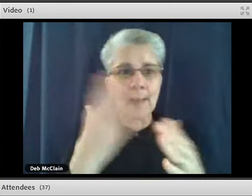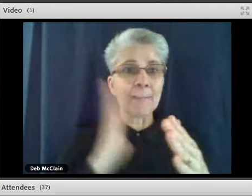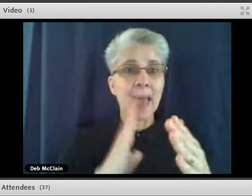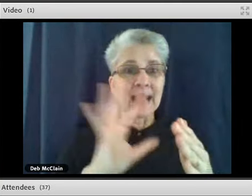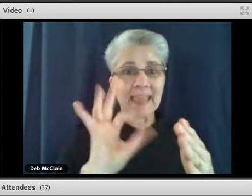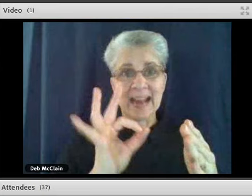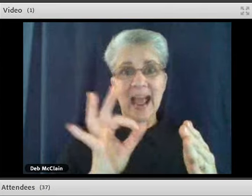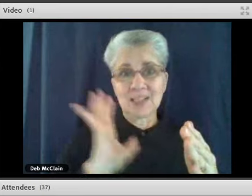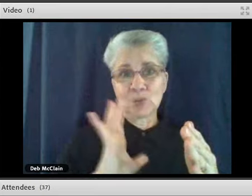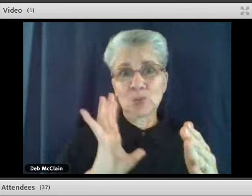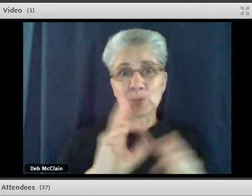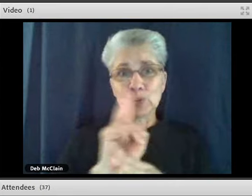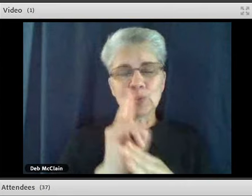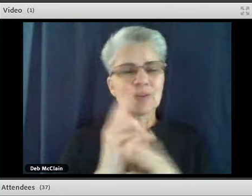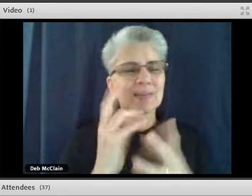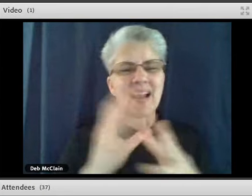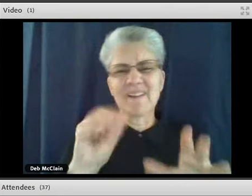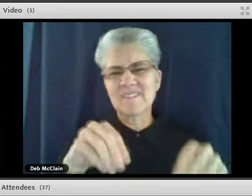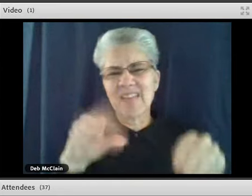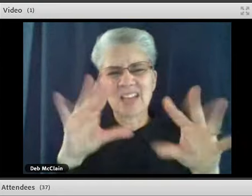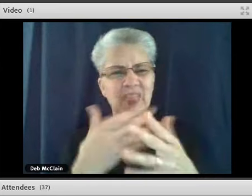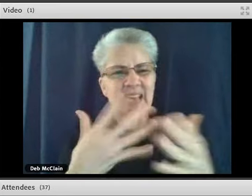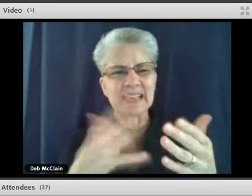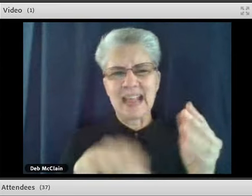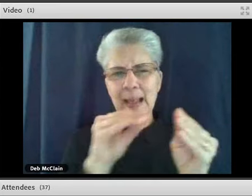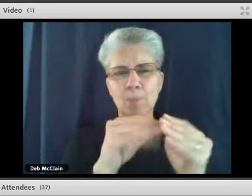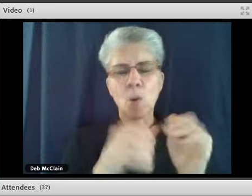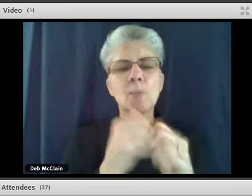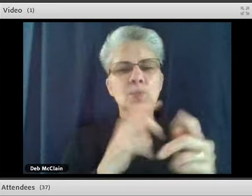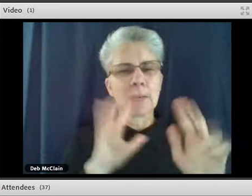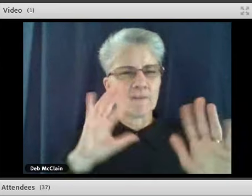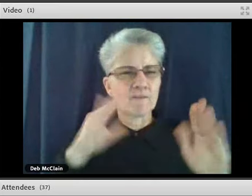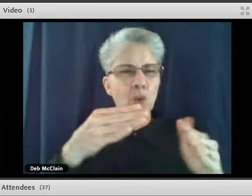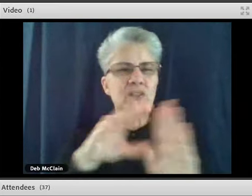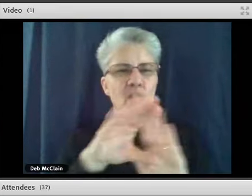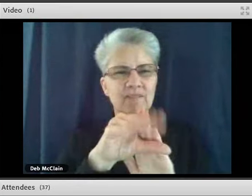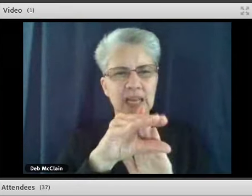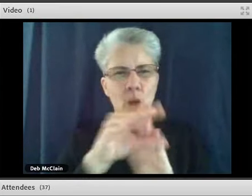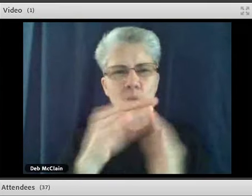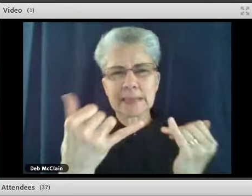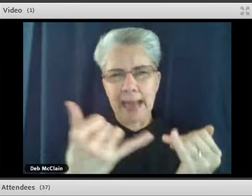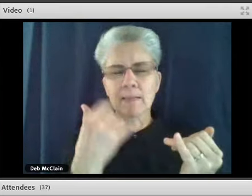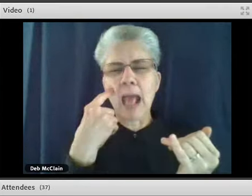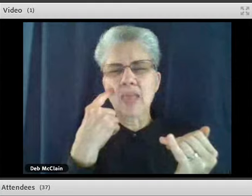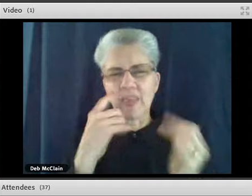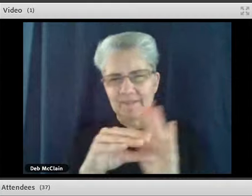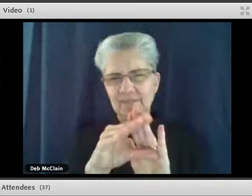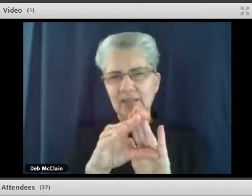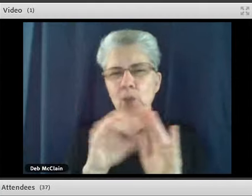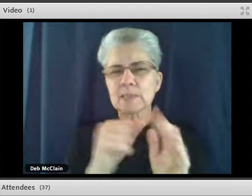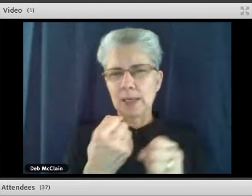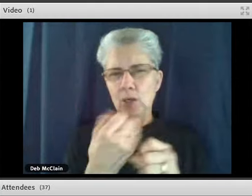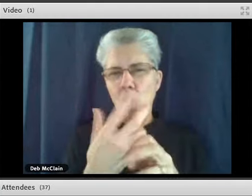that we had kind of back in the late '90's. Right? There's not a lot of flashy stuff anymore. Mostly, people focus on videos.